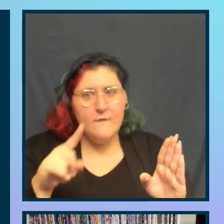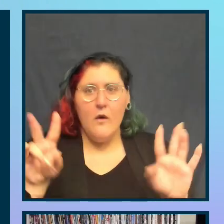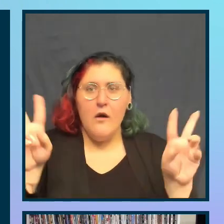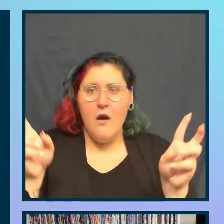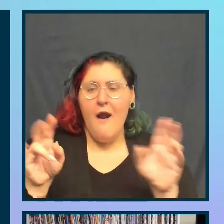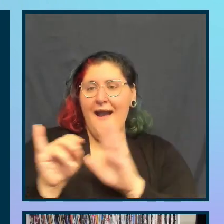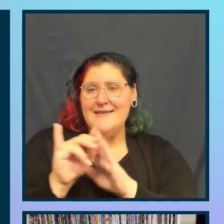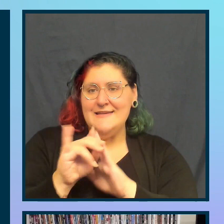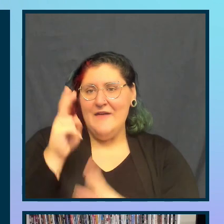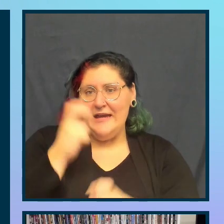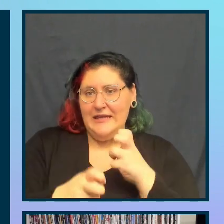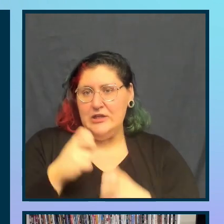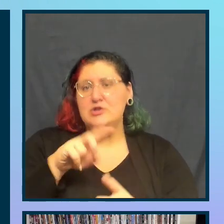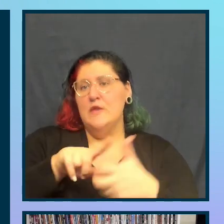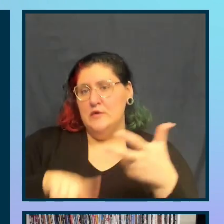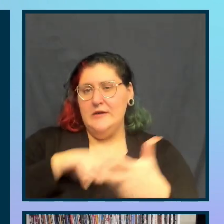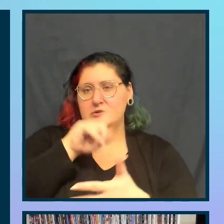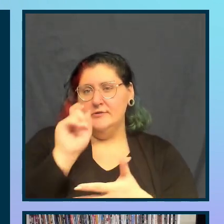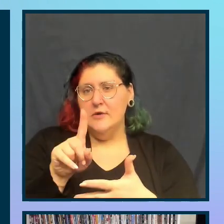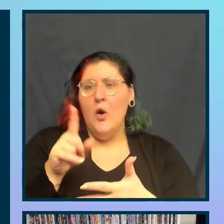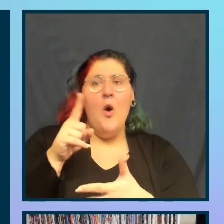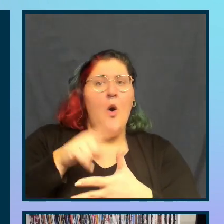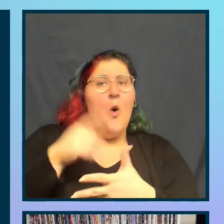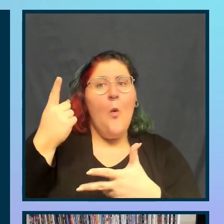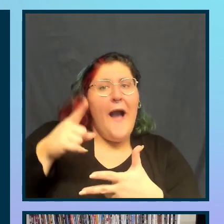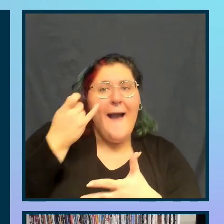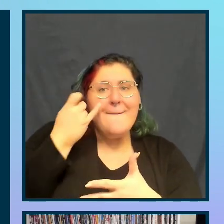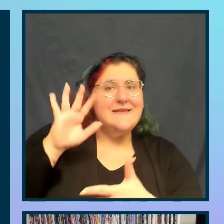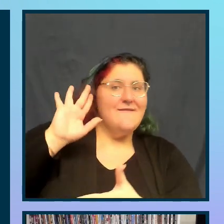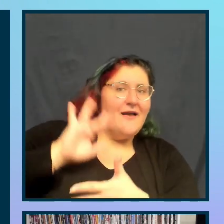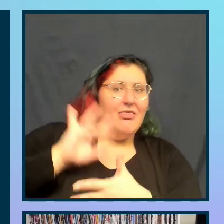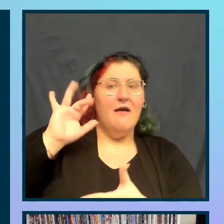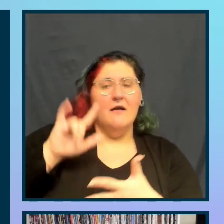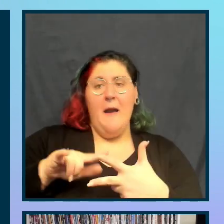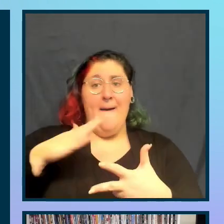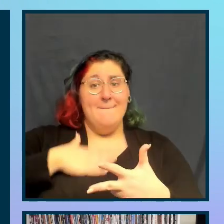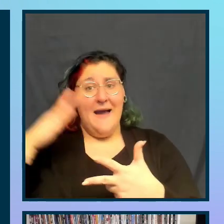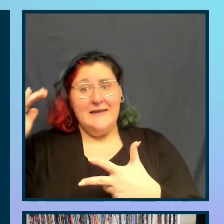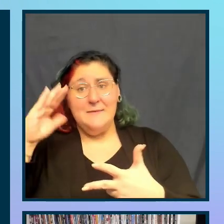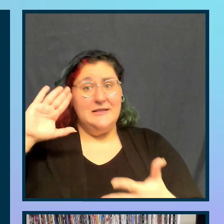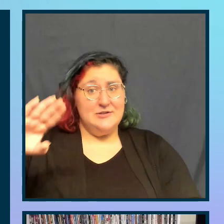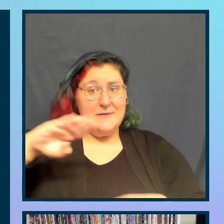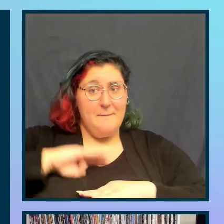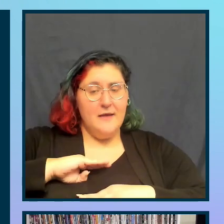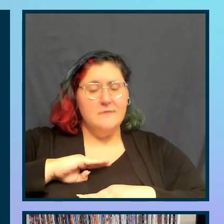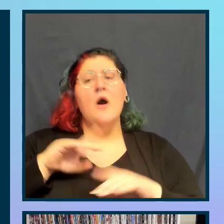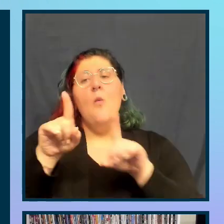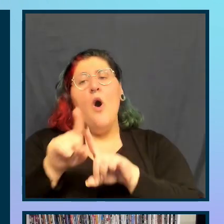What happens when I click? Were my expectations met? We also learned how to test with mobile screen users in iOS and Android devices